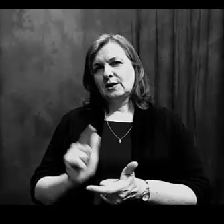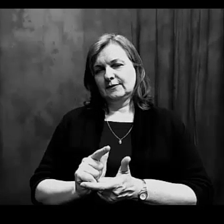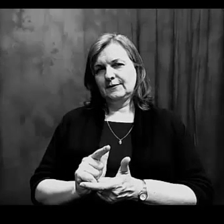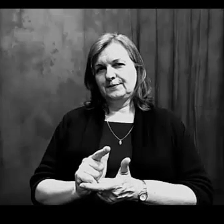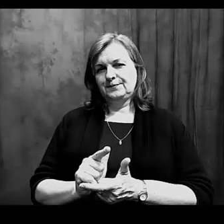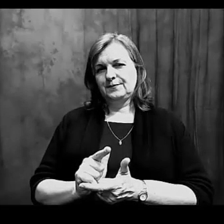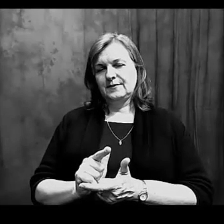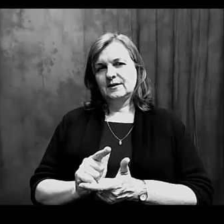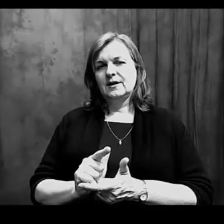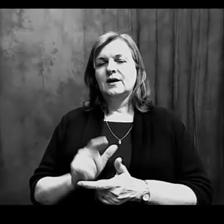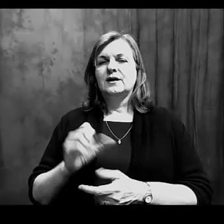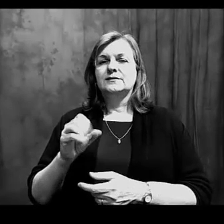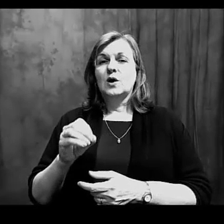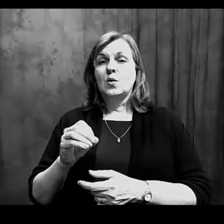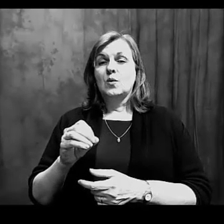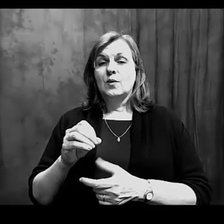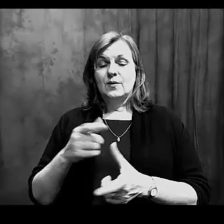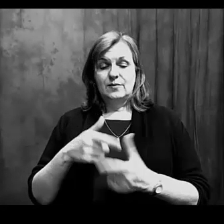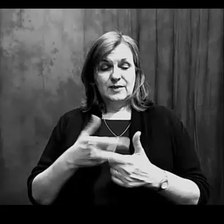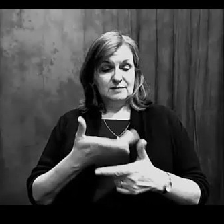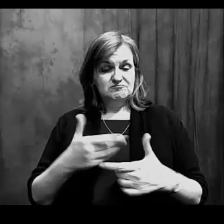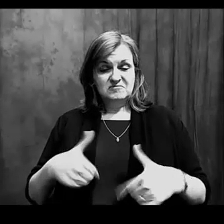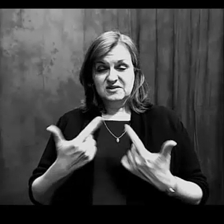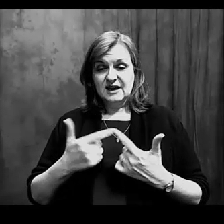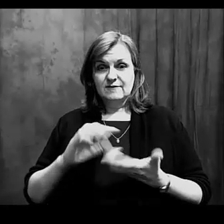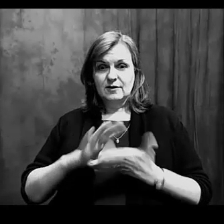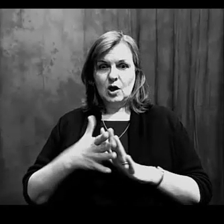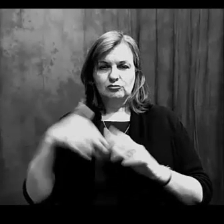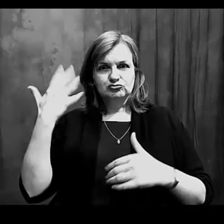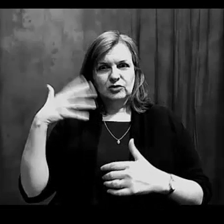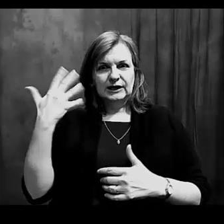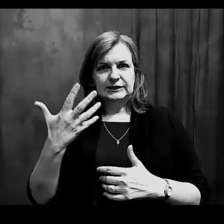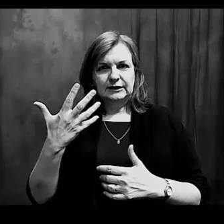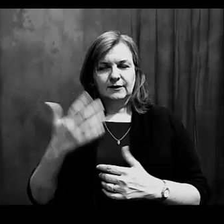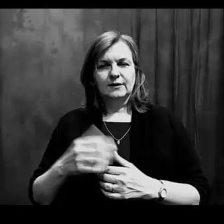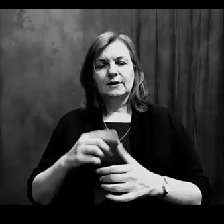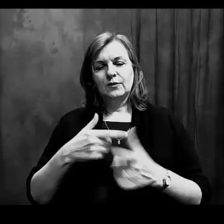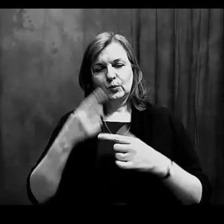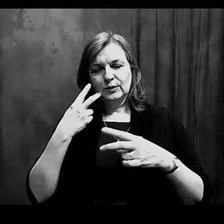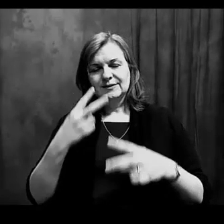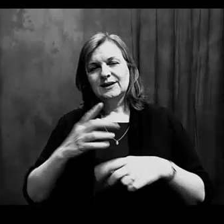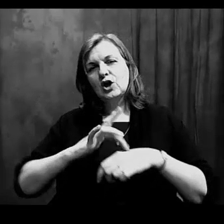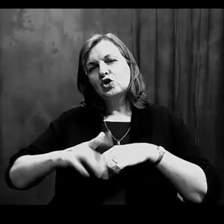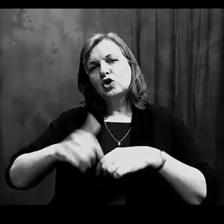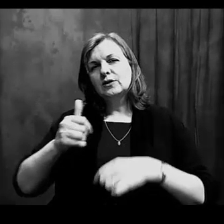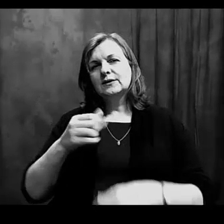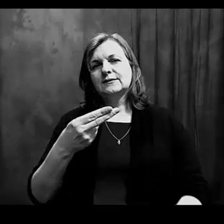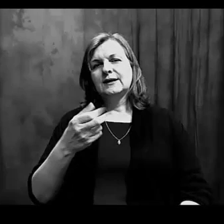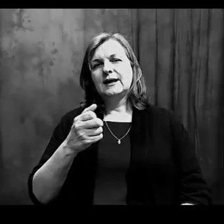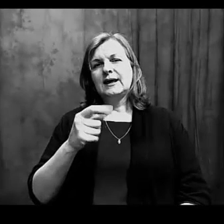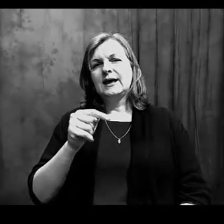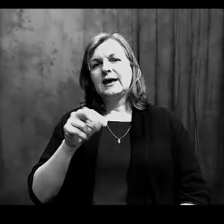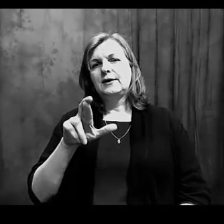UV that's actually reaching the Earth's surface things start to go kind of crazy for us!! so we see our earliest heterotrophs